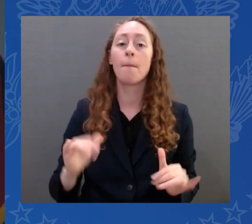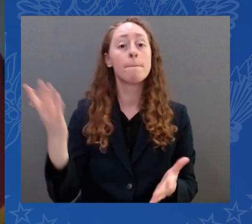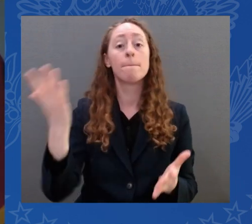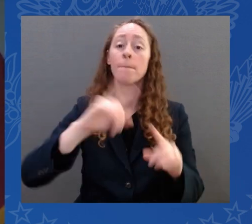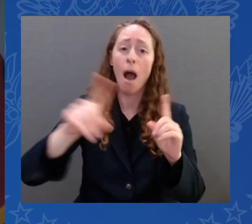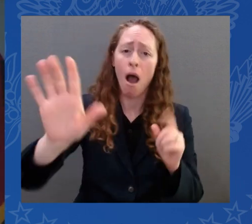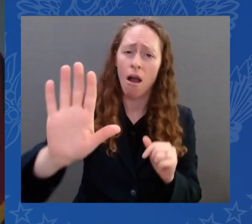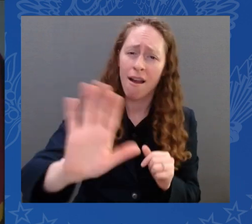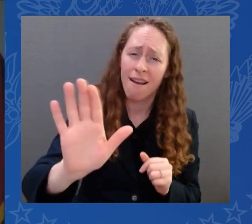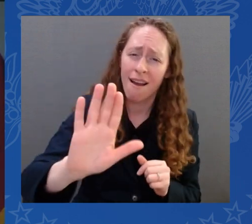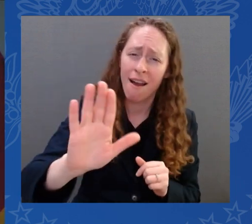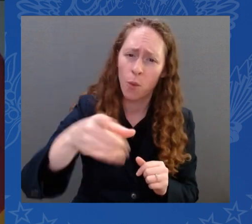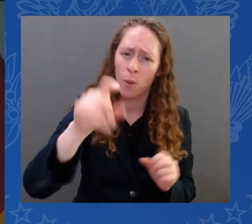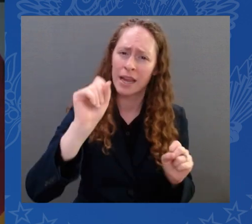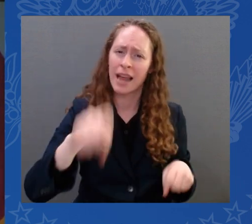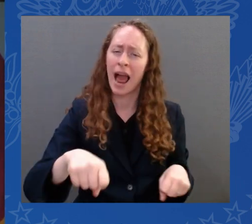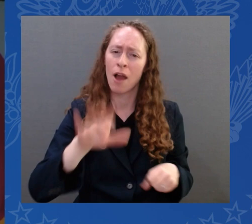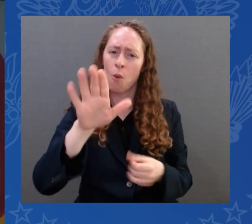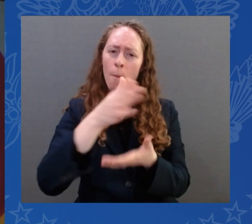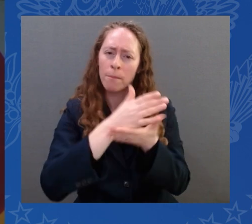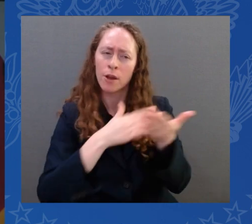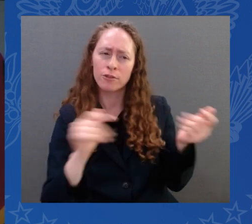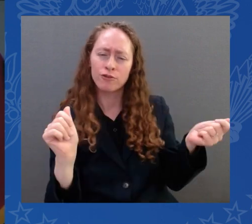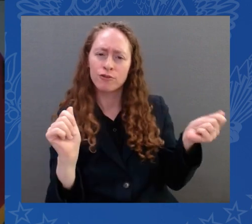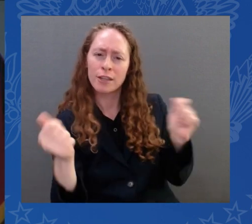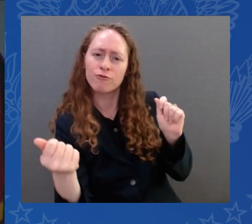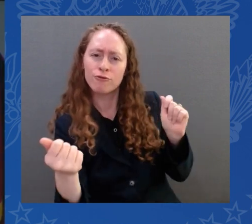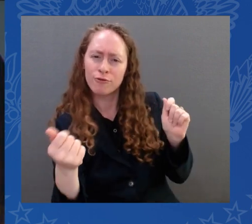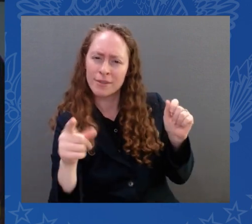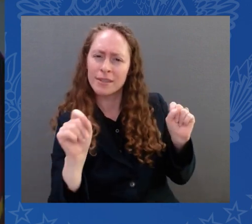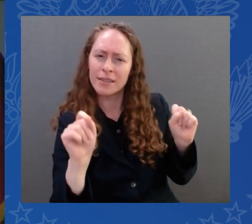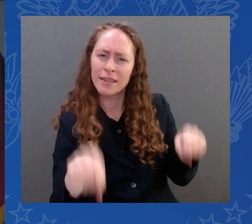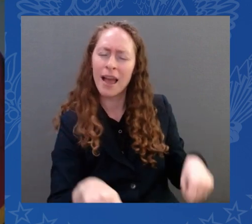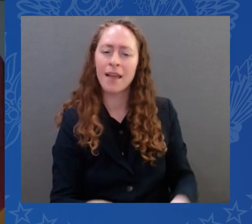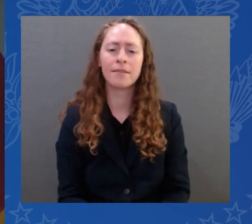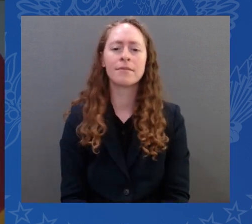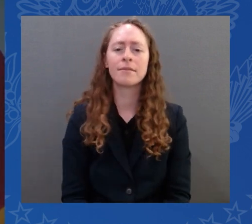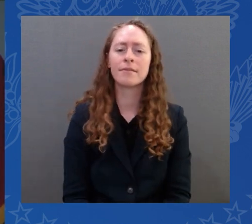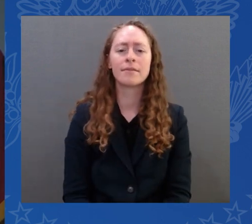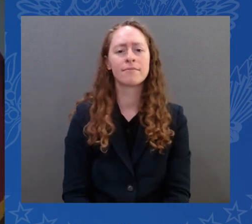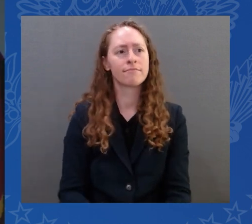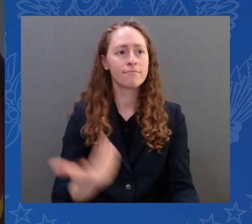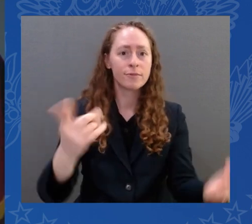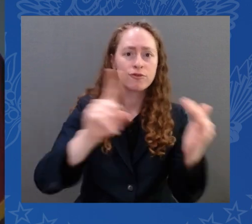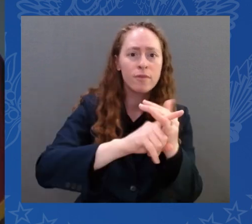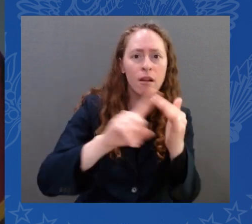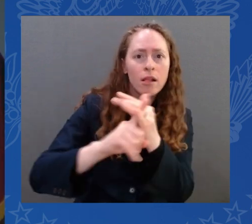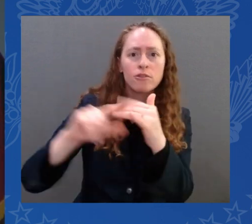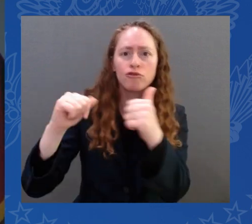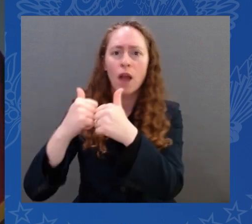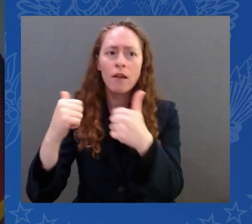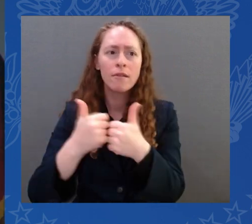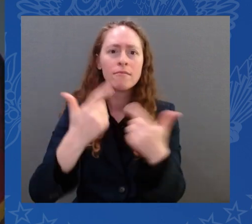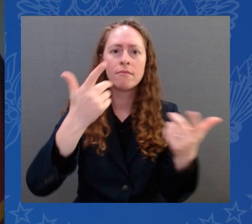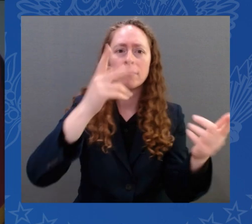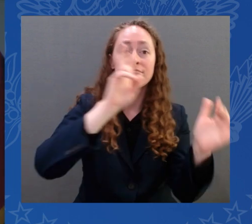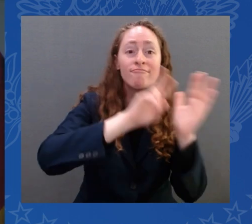they'll face when they commission. And, Class of 2022, you are graduating at an inflection point